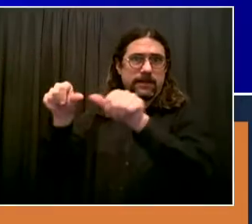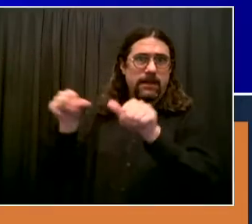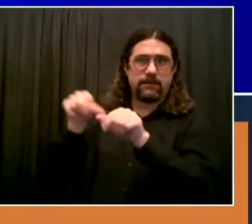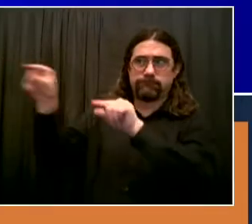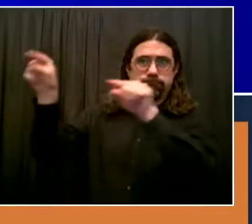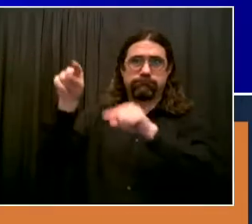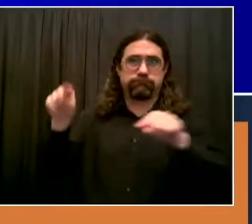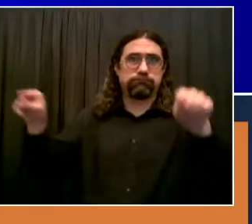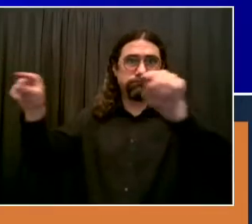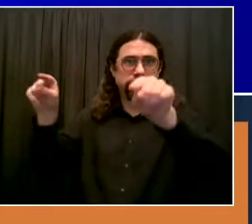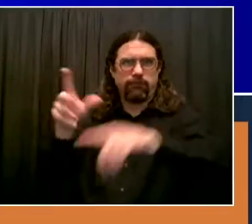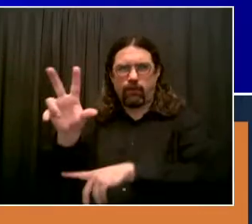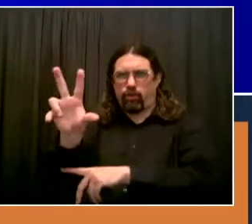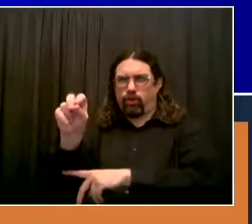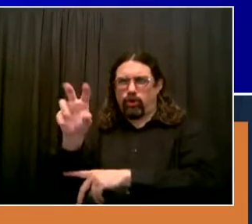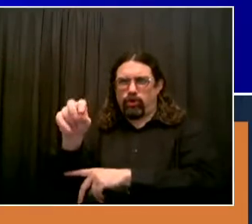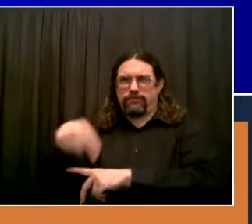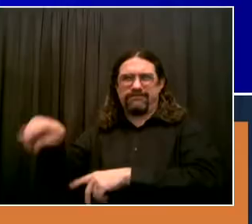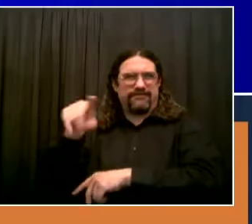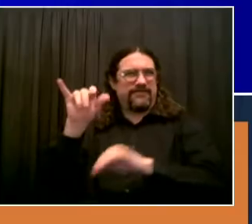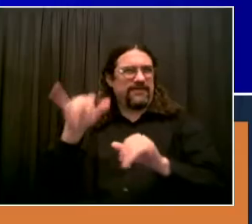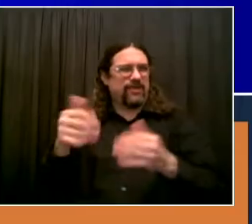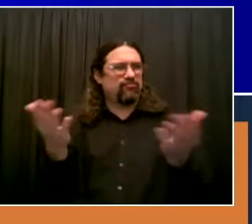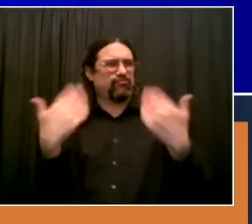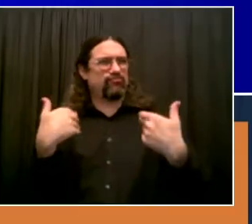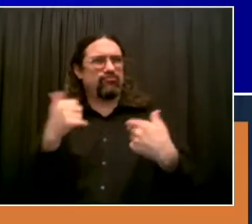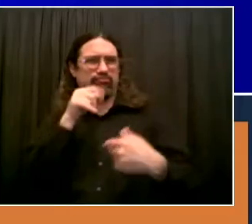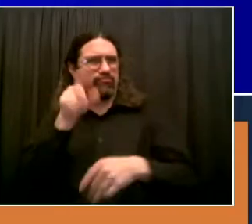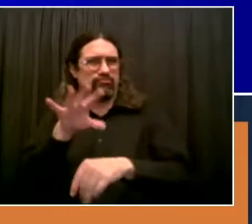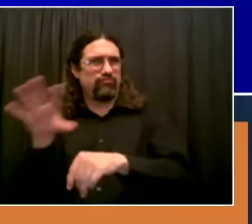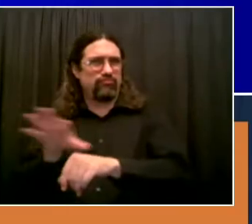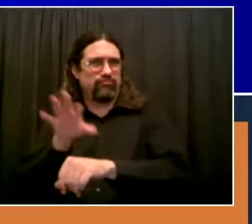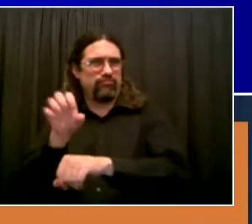APPOINTMENTS ARE NOW FINALLY AFTER MONTHS AND MONTHS OF